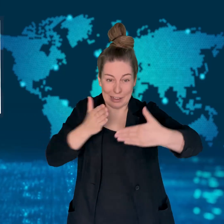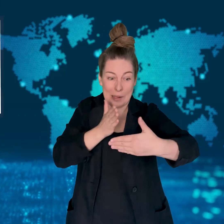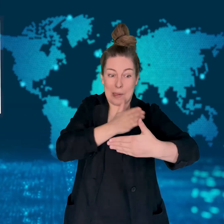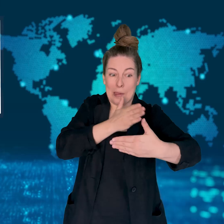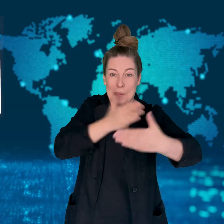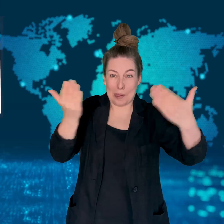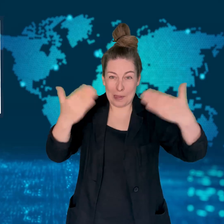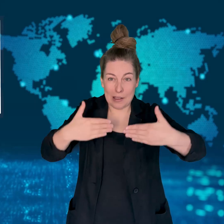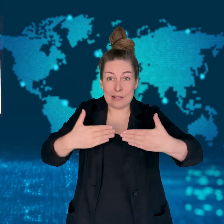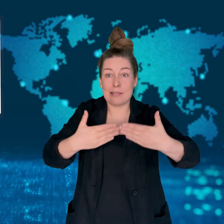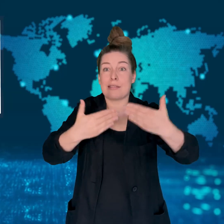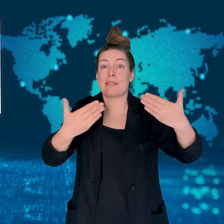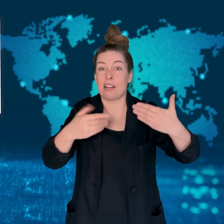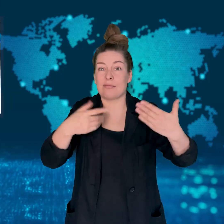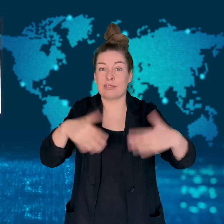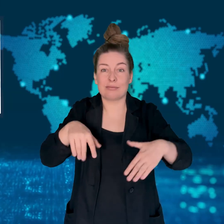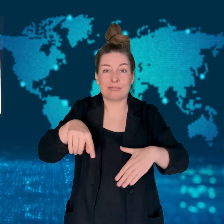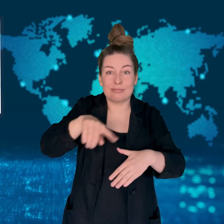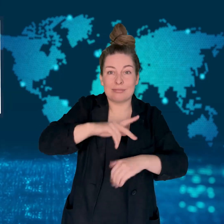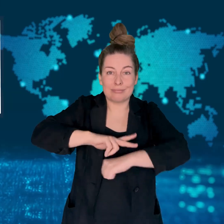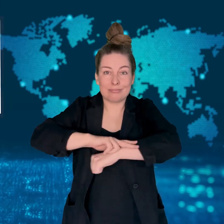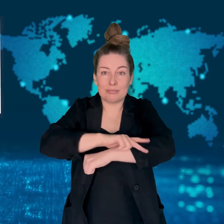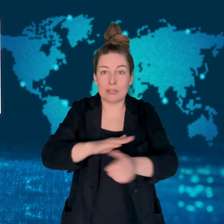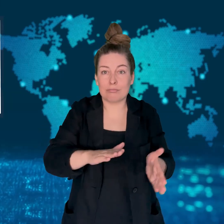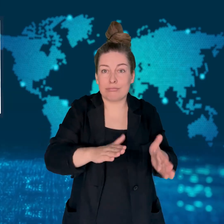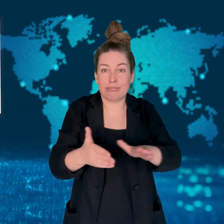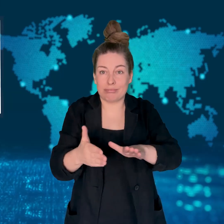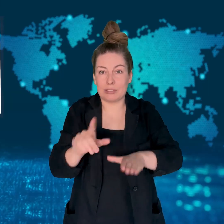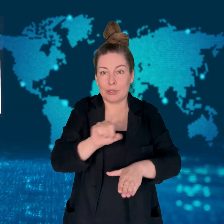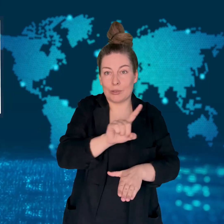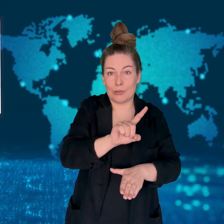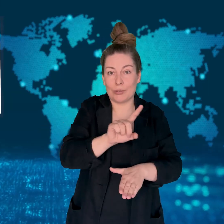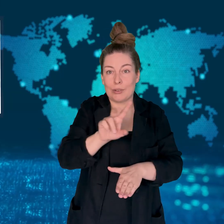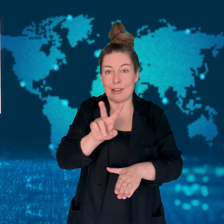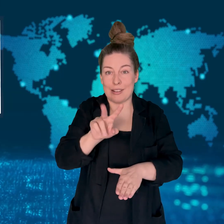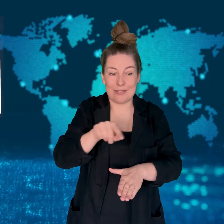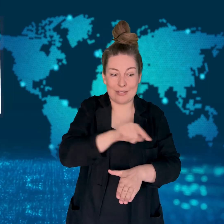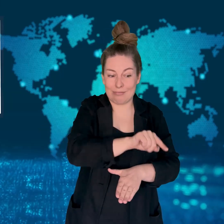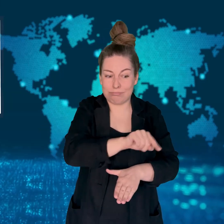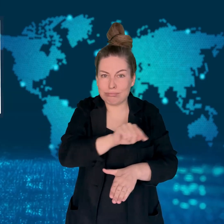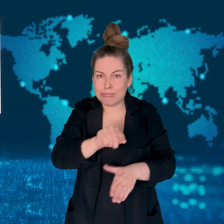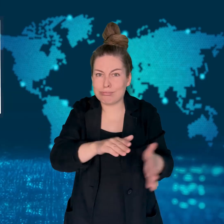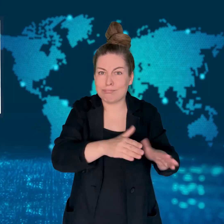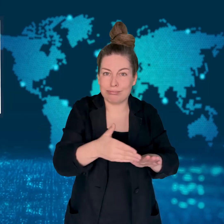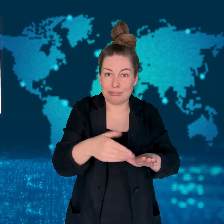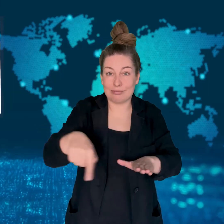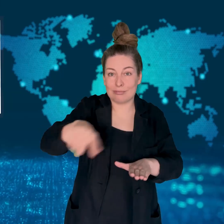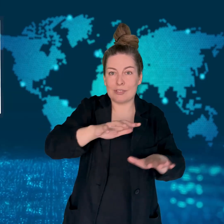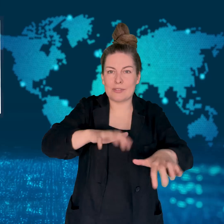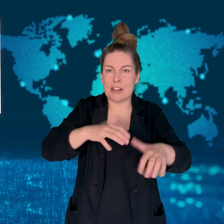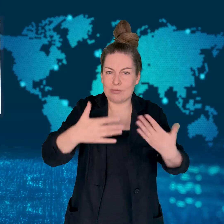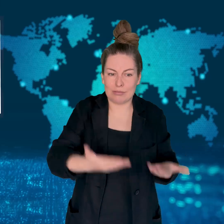had been killed "last night."